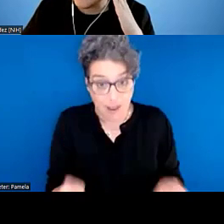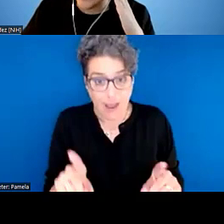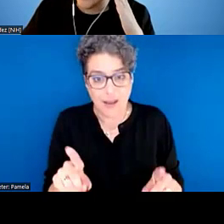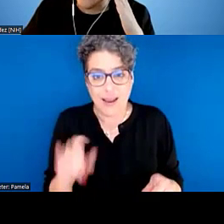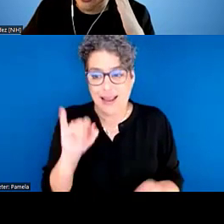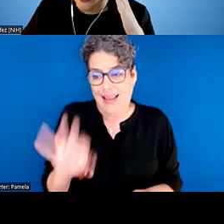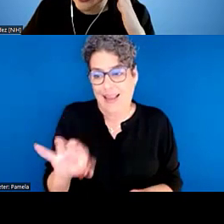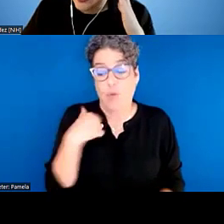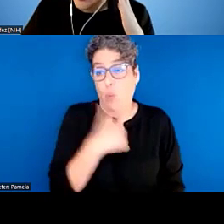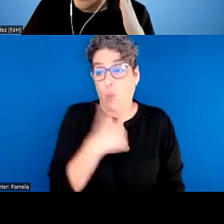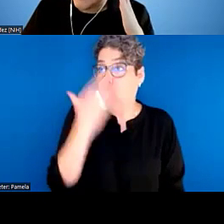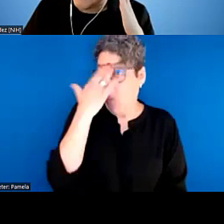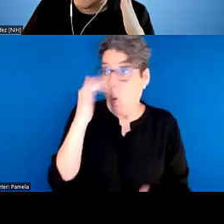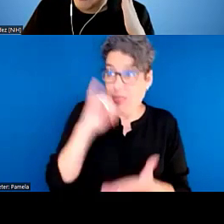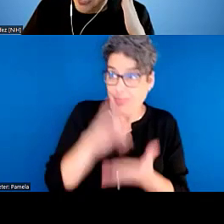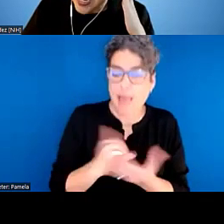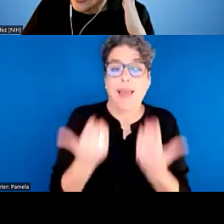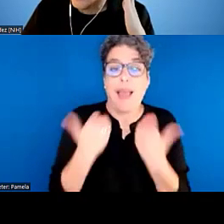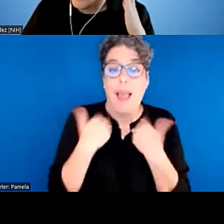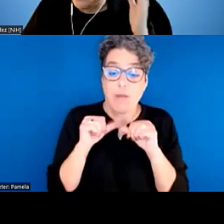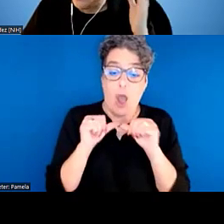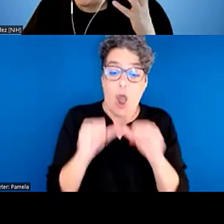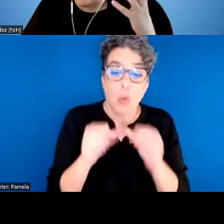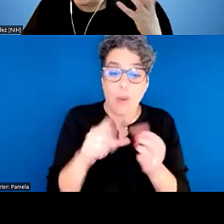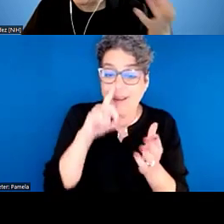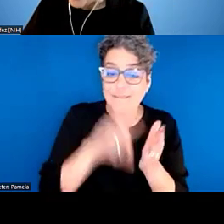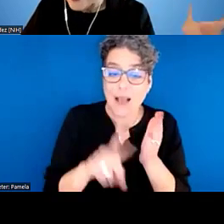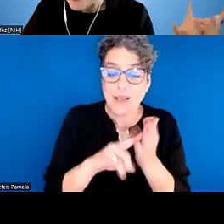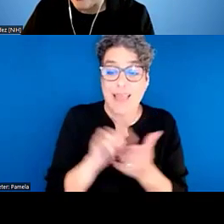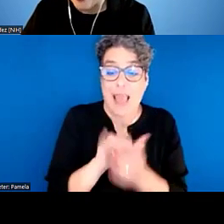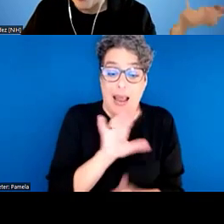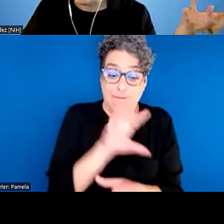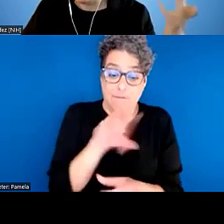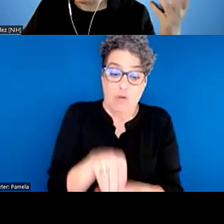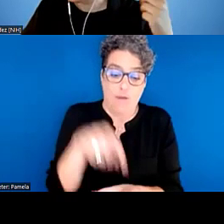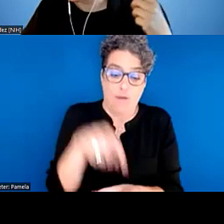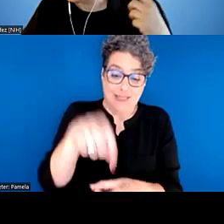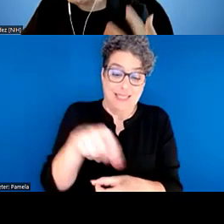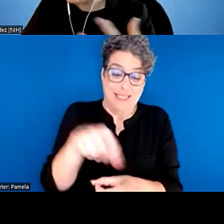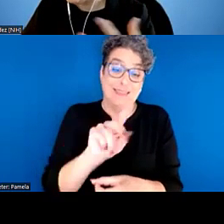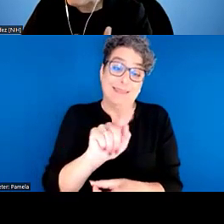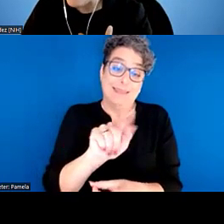that involves a grant ..the data in the grant, then that's something you'd come to us,